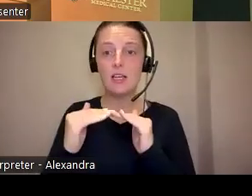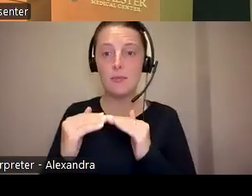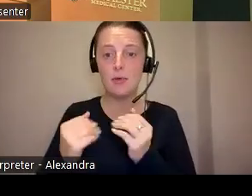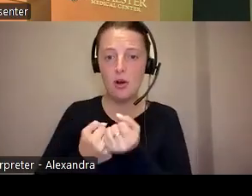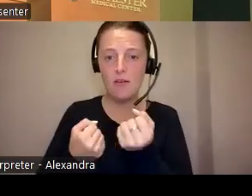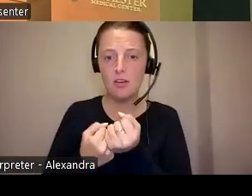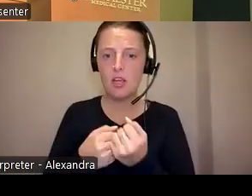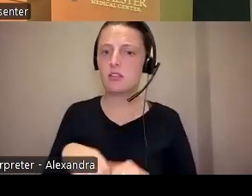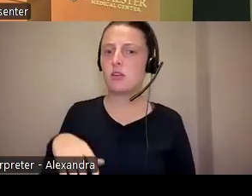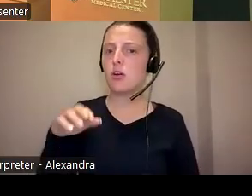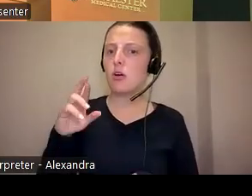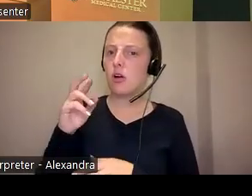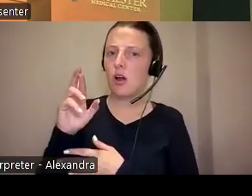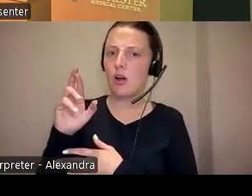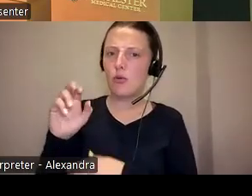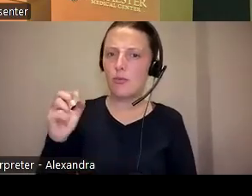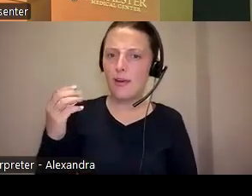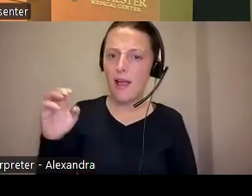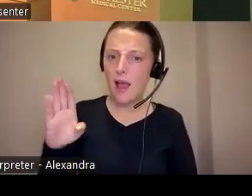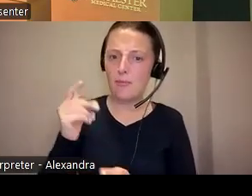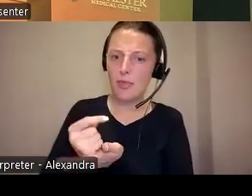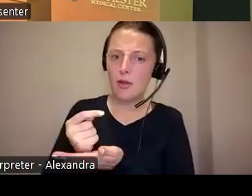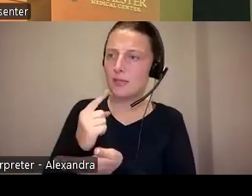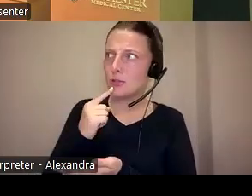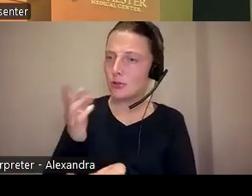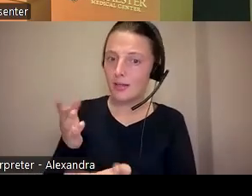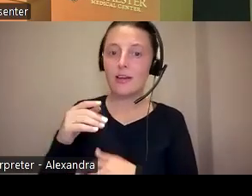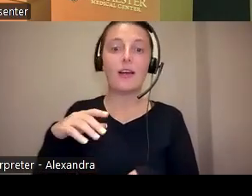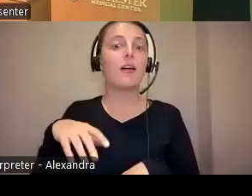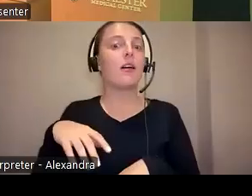recreational therapists, employee assistants, program counselors, and clinical evaluator